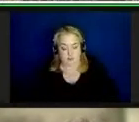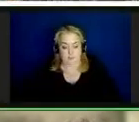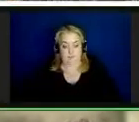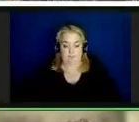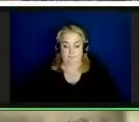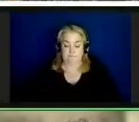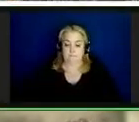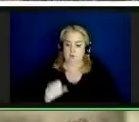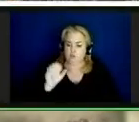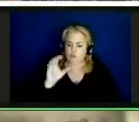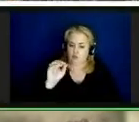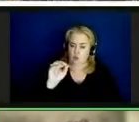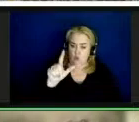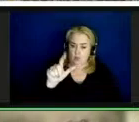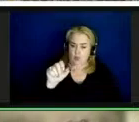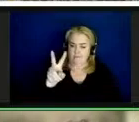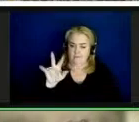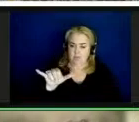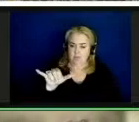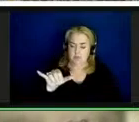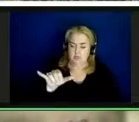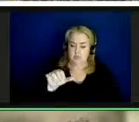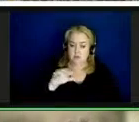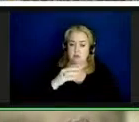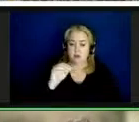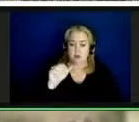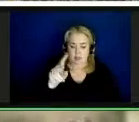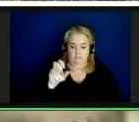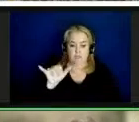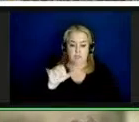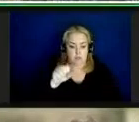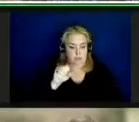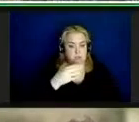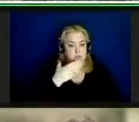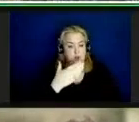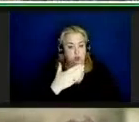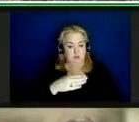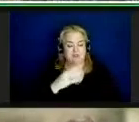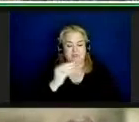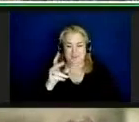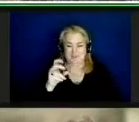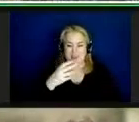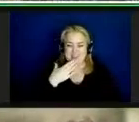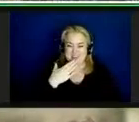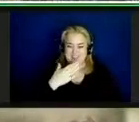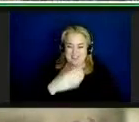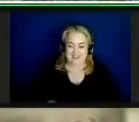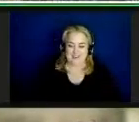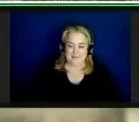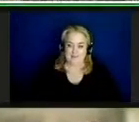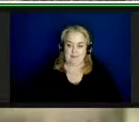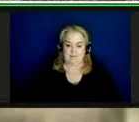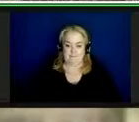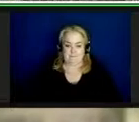YES. LET'S DO THE ONLY ONE THAT